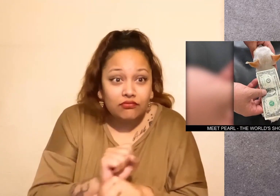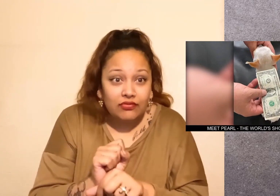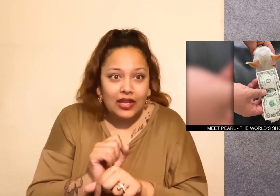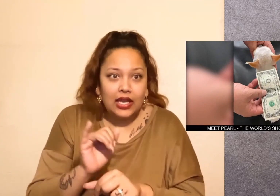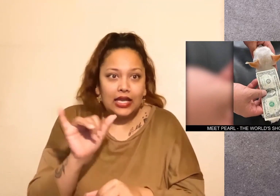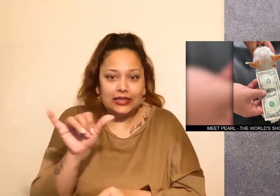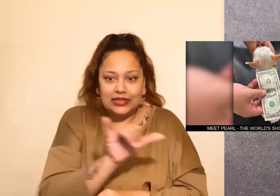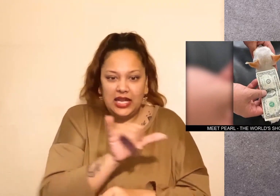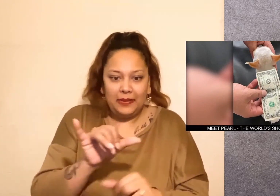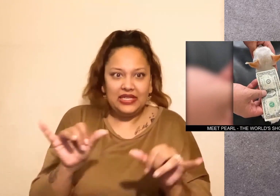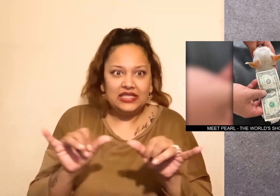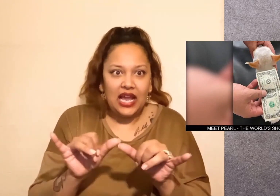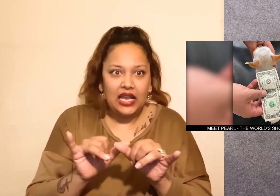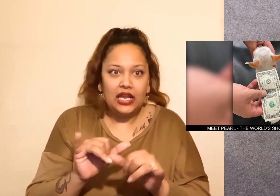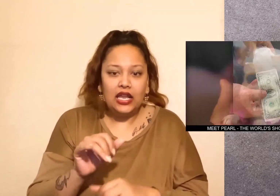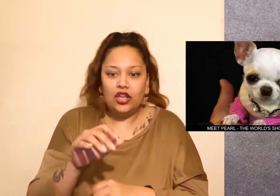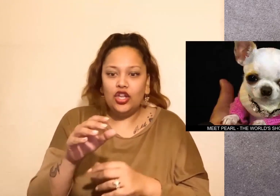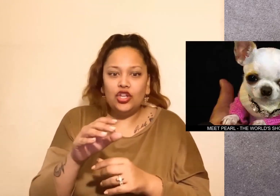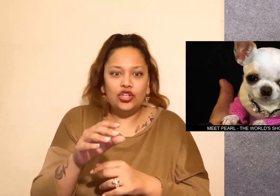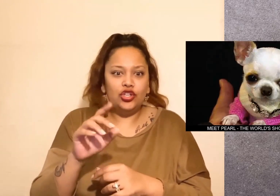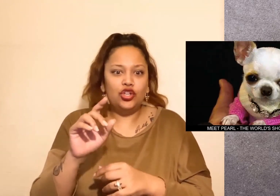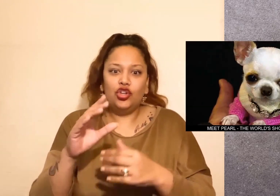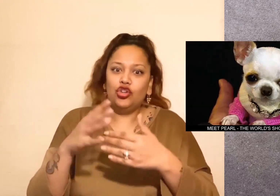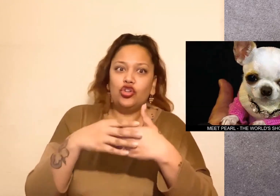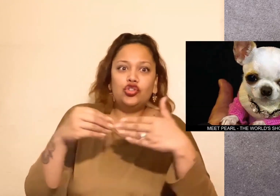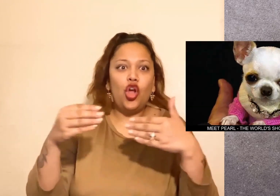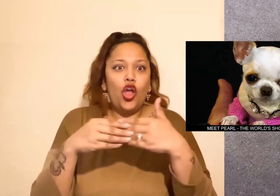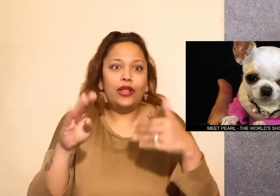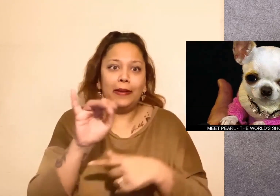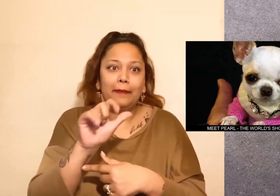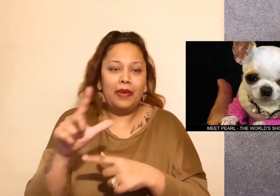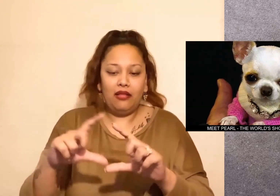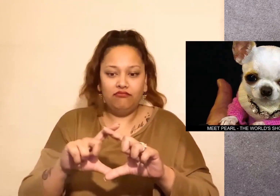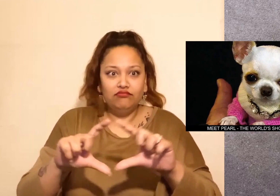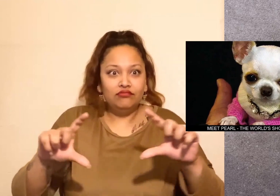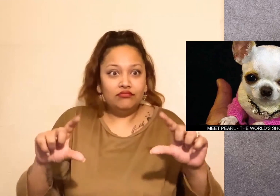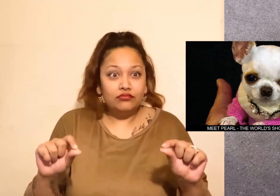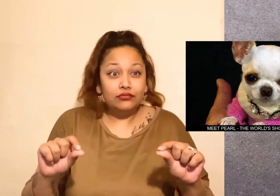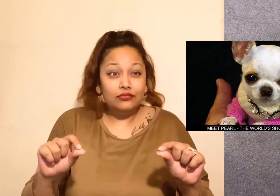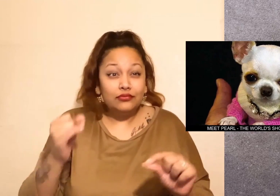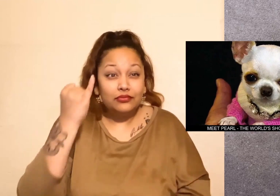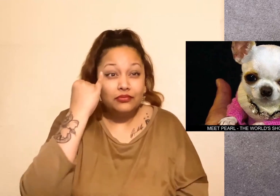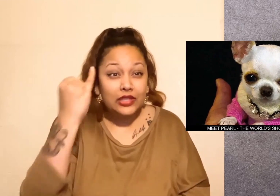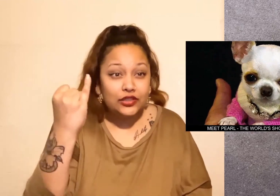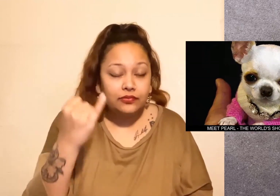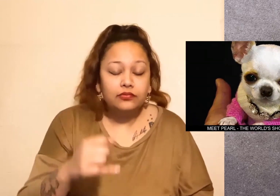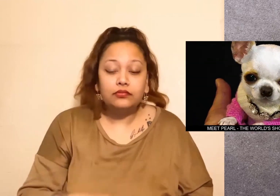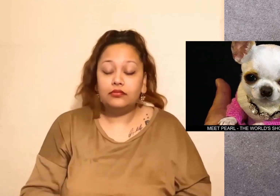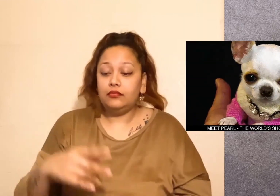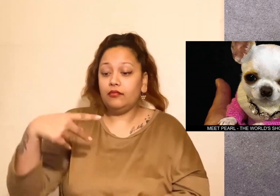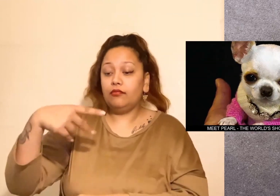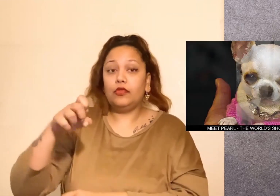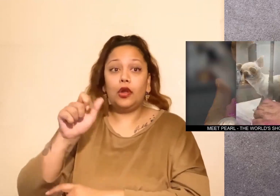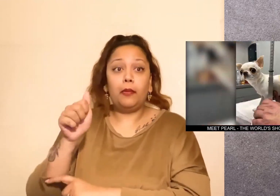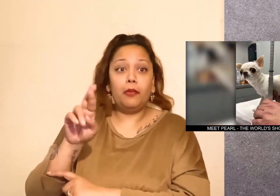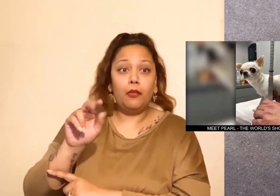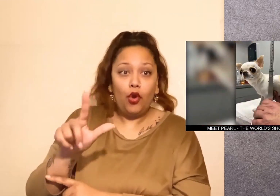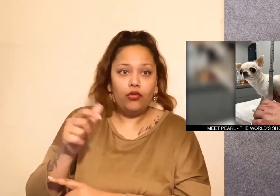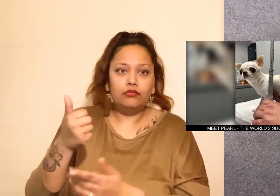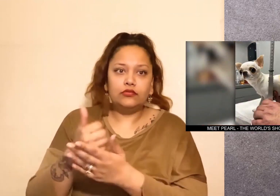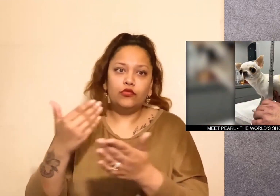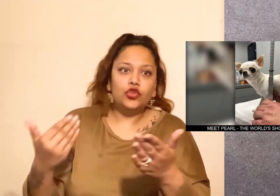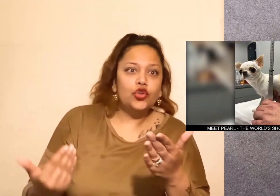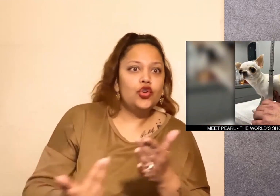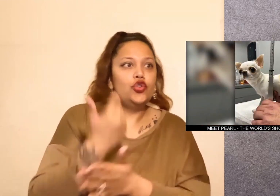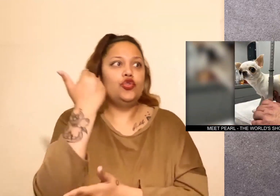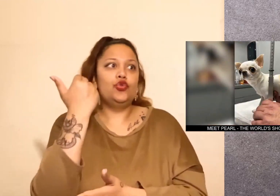and only about as long as a dollar bill can you imagine Pearl is the new